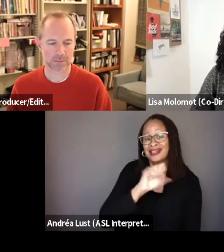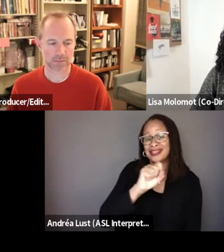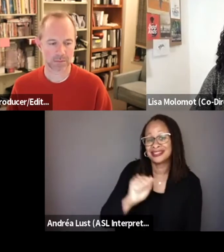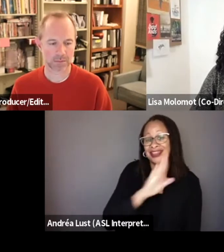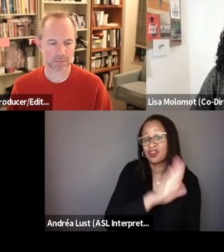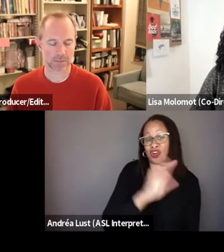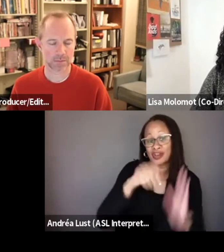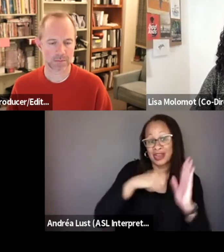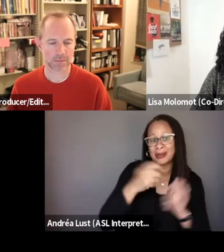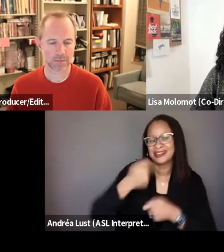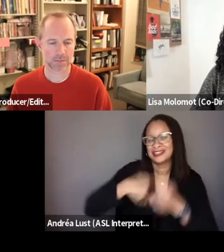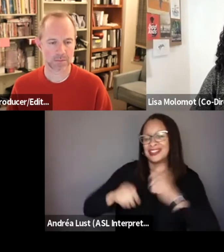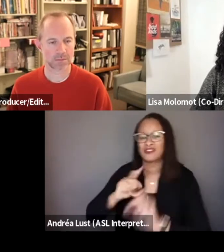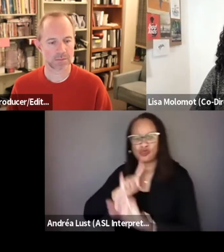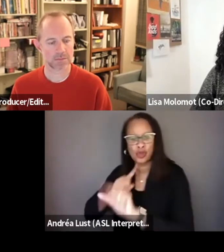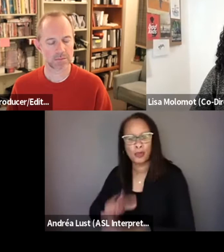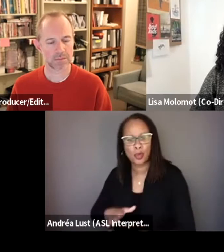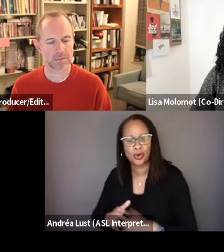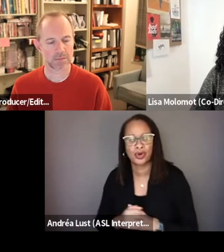and how you kind of like eased your way into that.